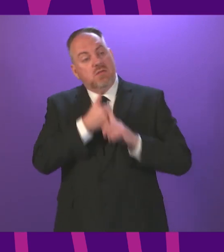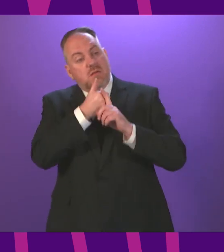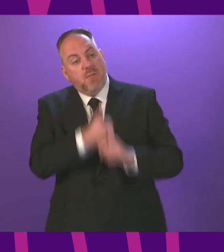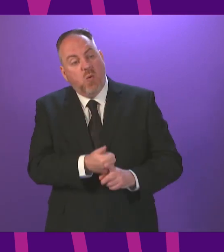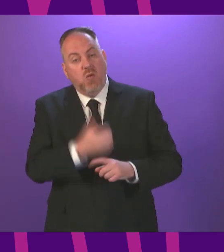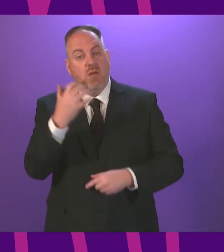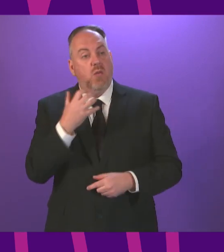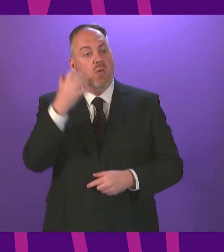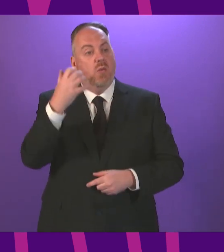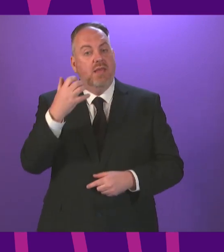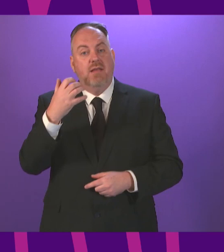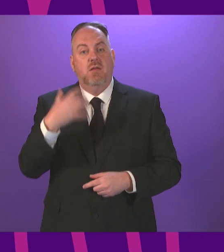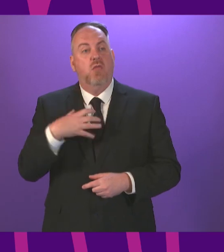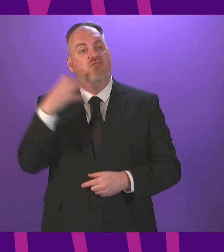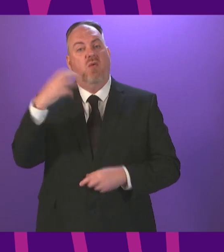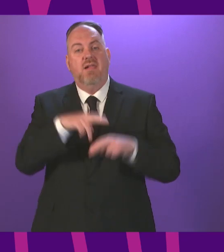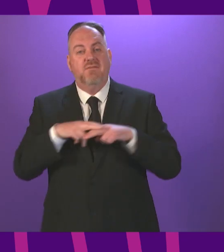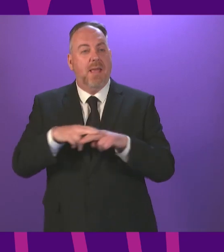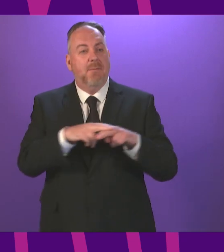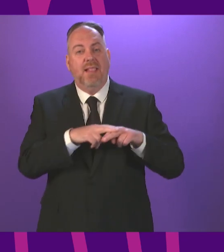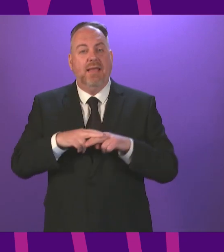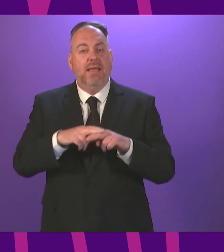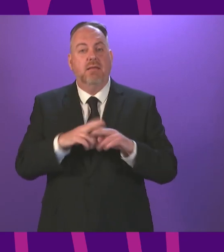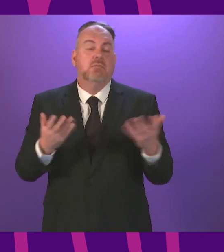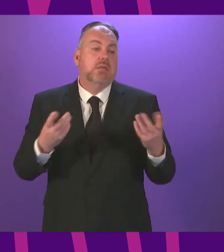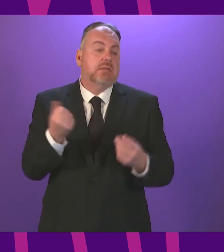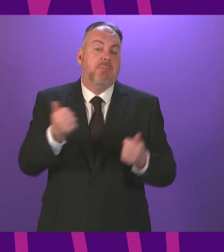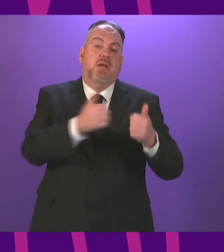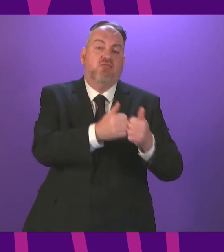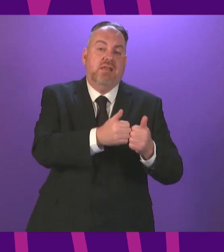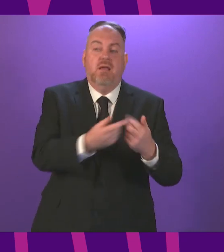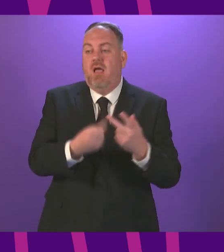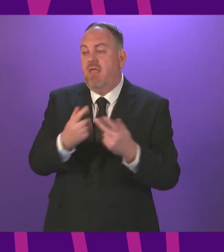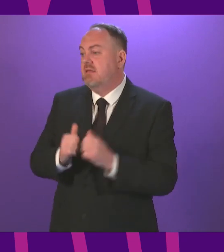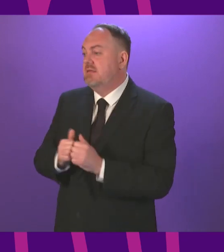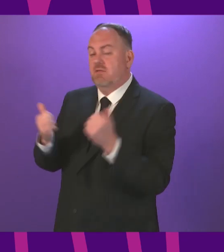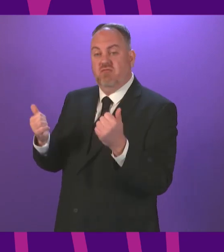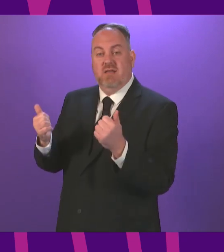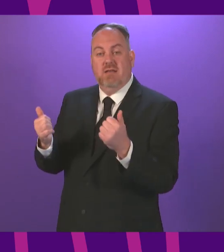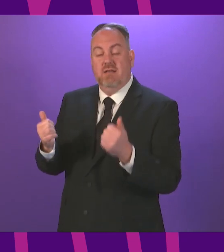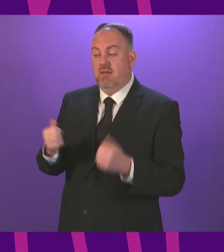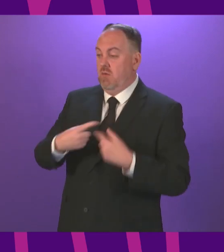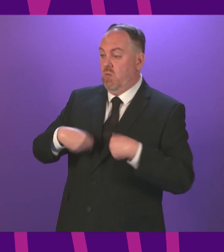feelings today. It would be wrong to pretend that we did. As a party that wishes for an elected head